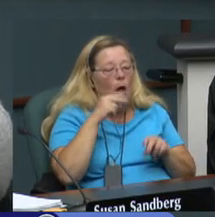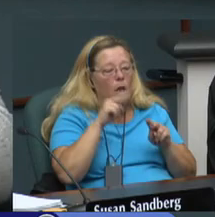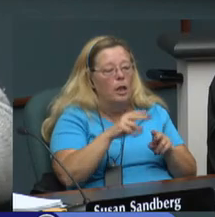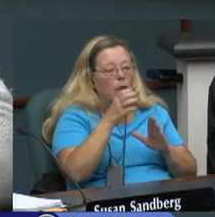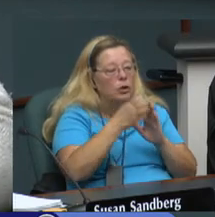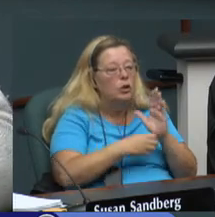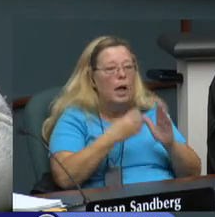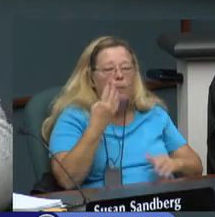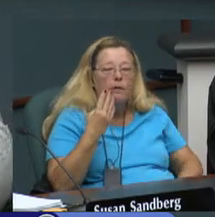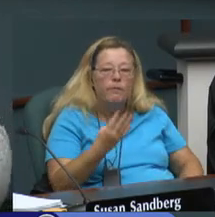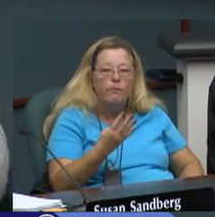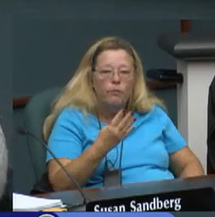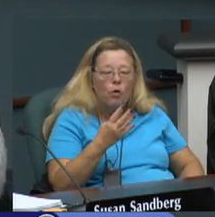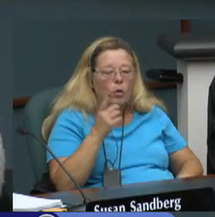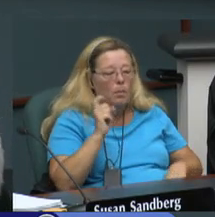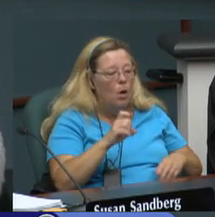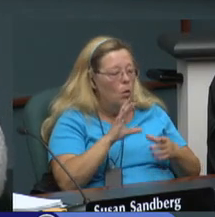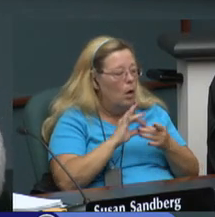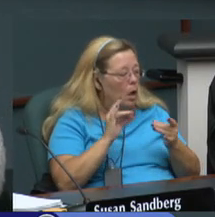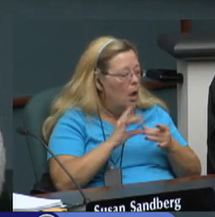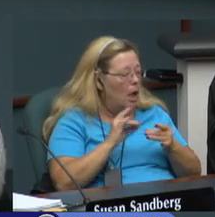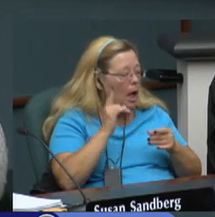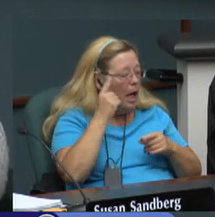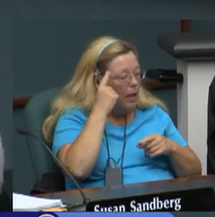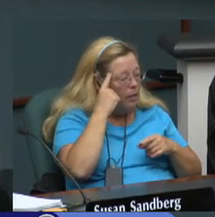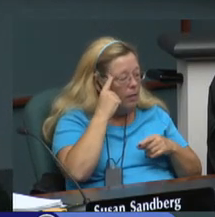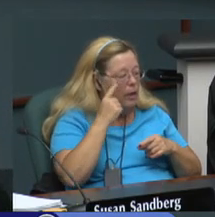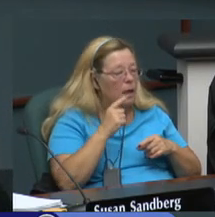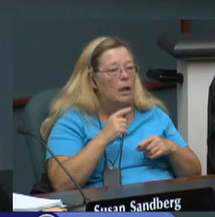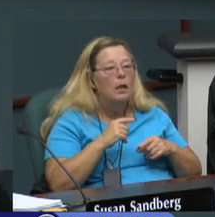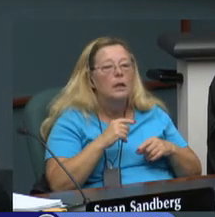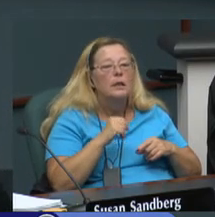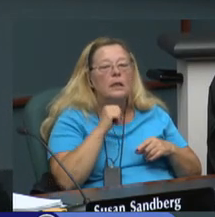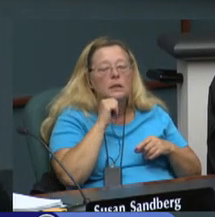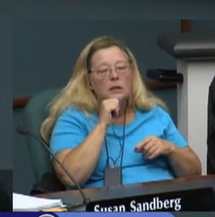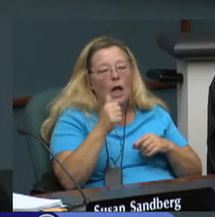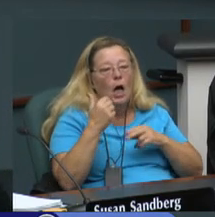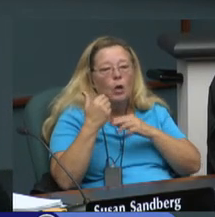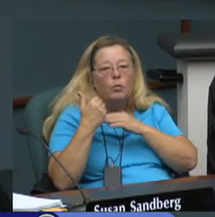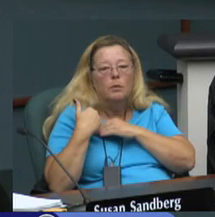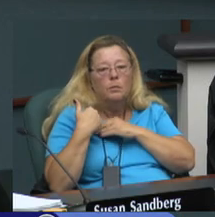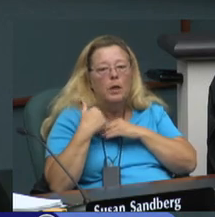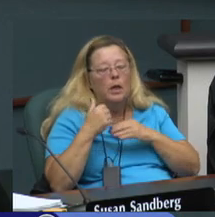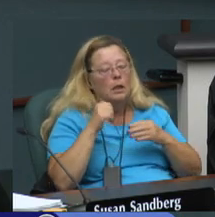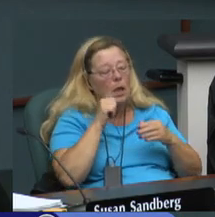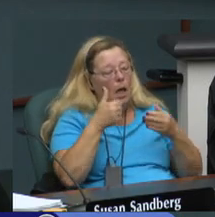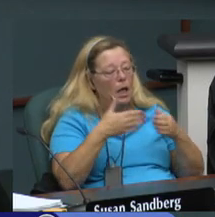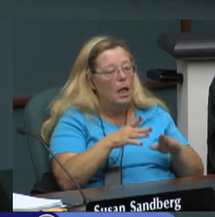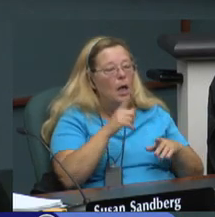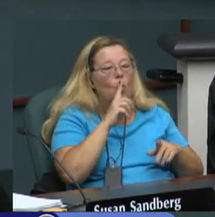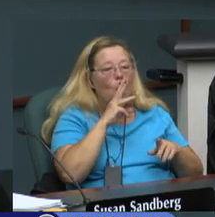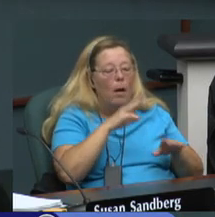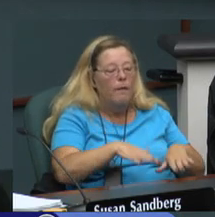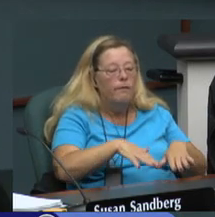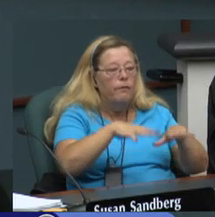we're supposed to be commenting on I think it's very irresponsible to allow people to build in a flood plain because flood plains 100-year floods are going